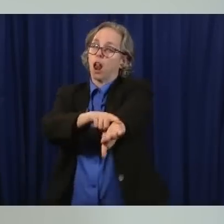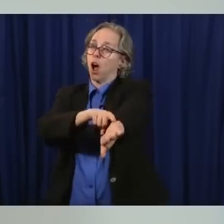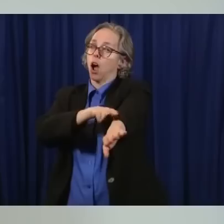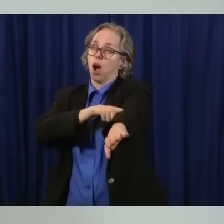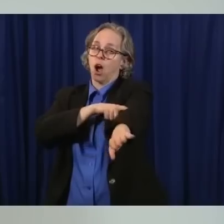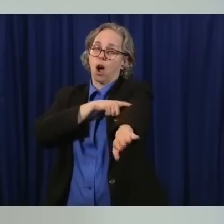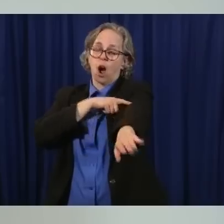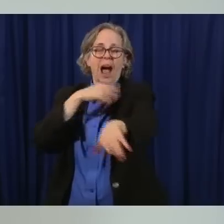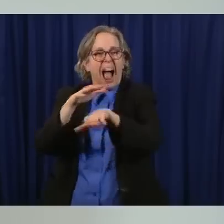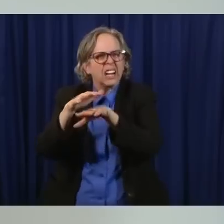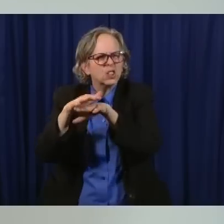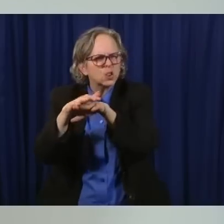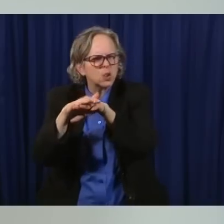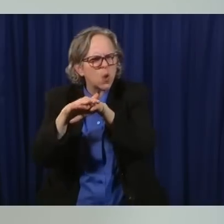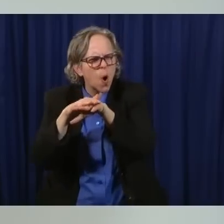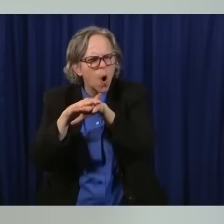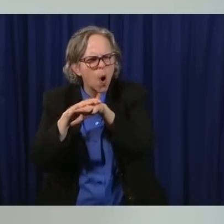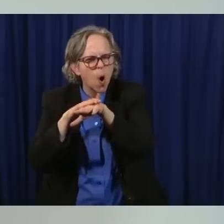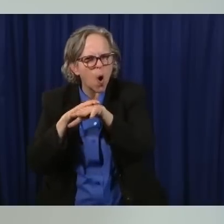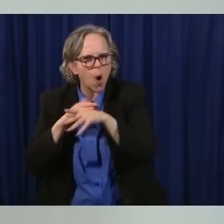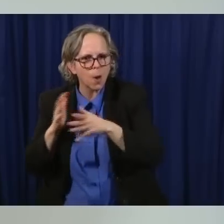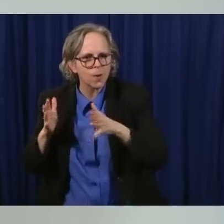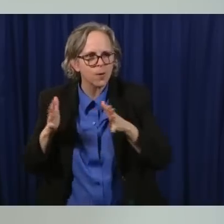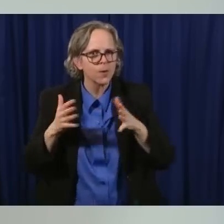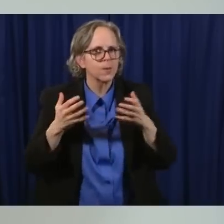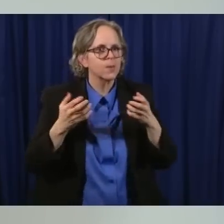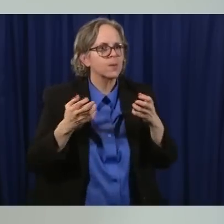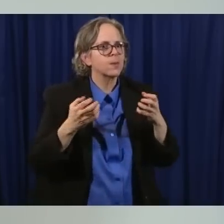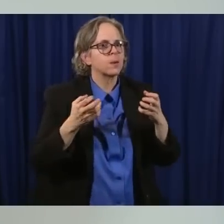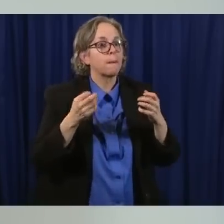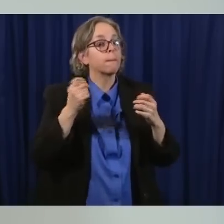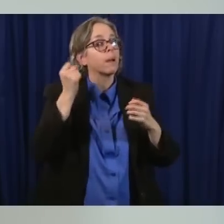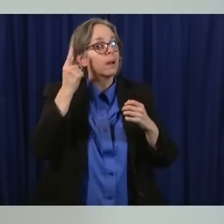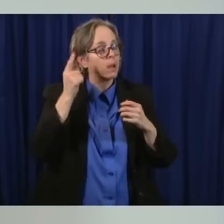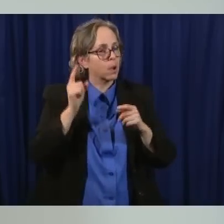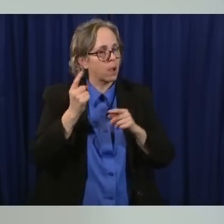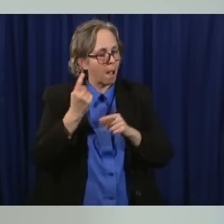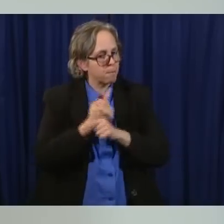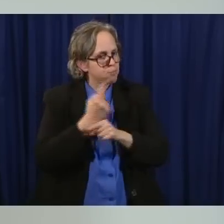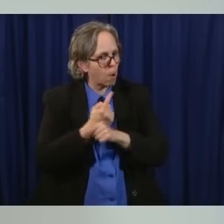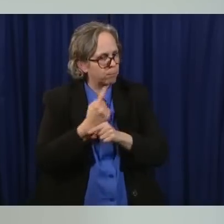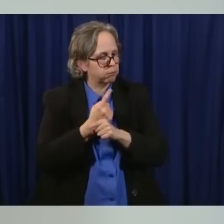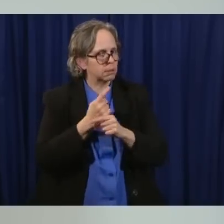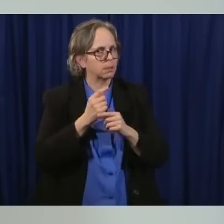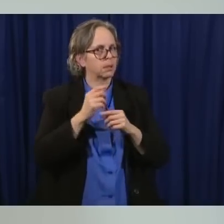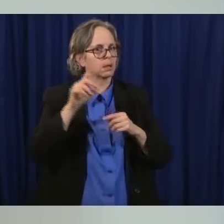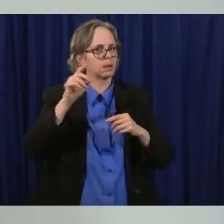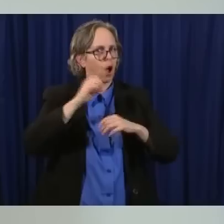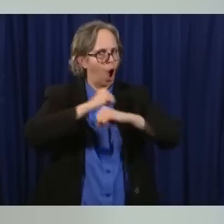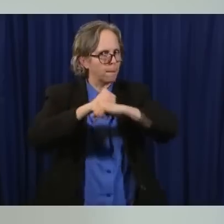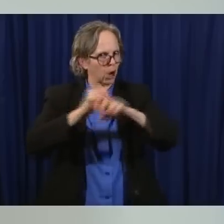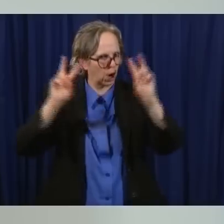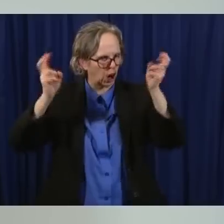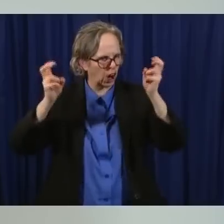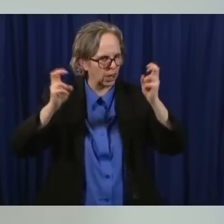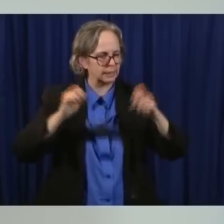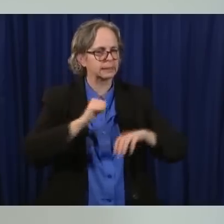THAT WE CAN DO THESE THINGS THE RIGHT WAY. THE ROAD TO RECOVERY WILL CERTAINLY BE LONG AND GRADUAL,